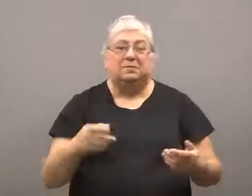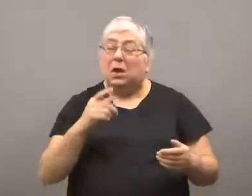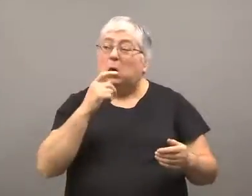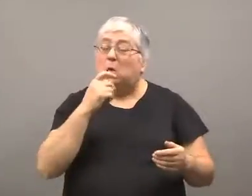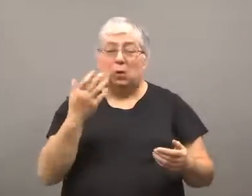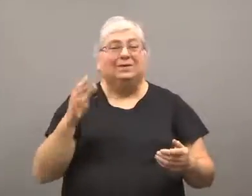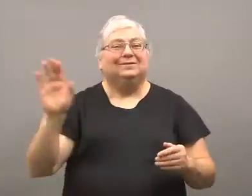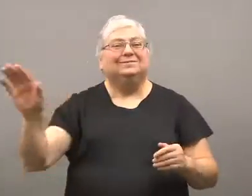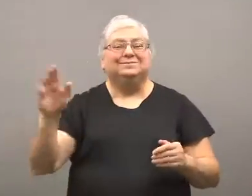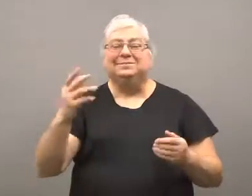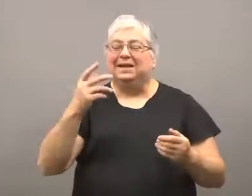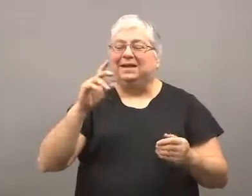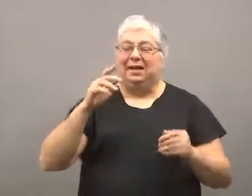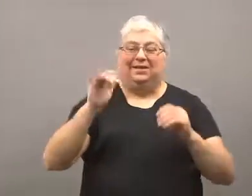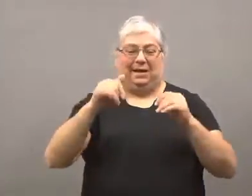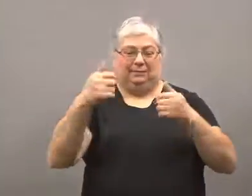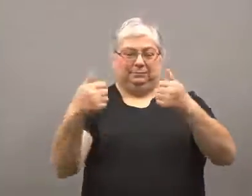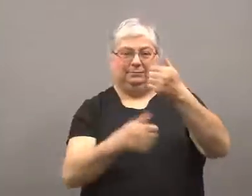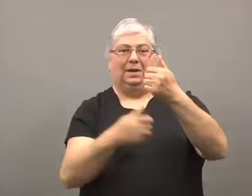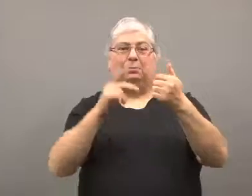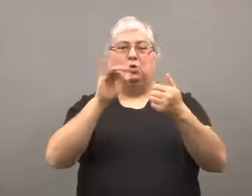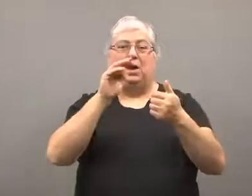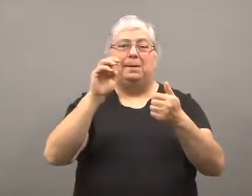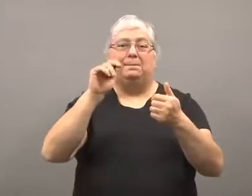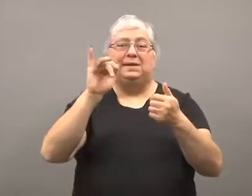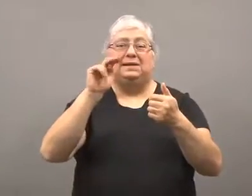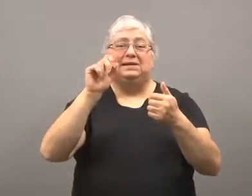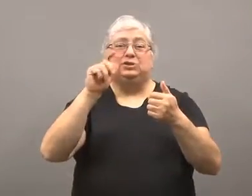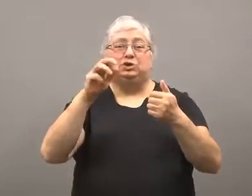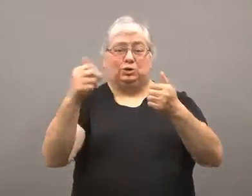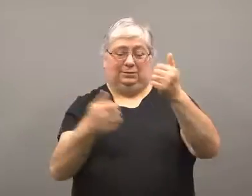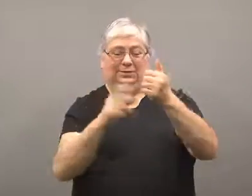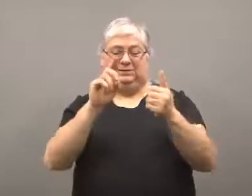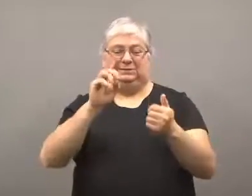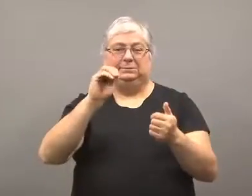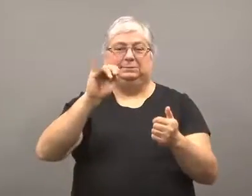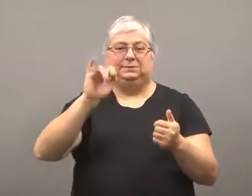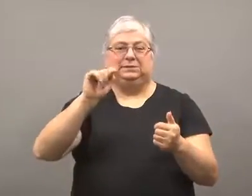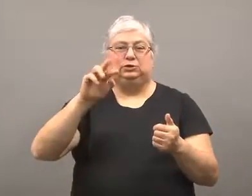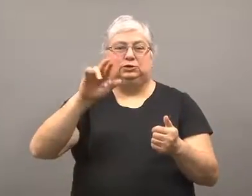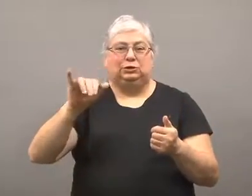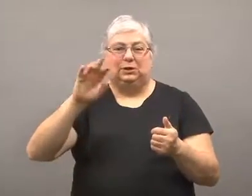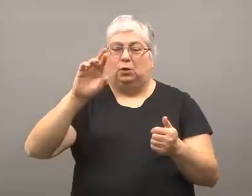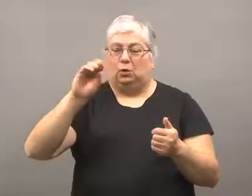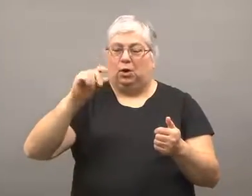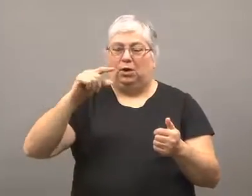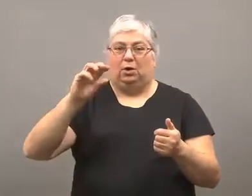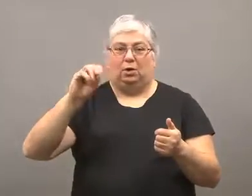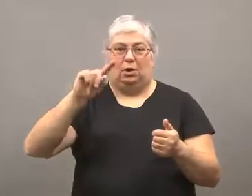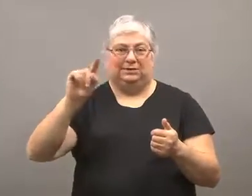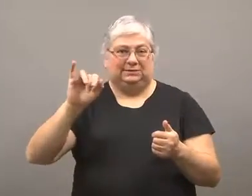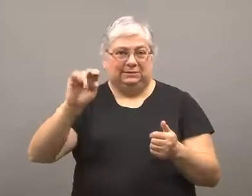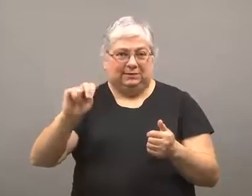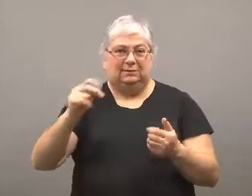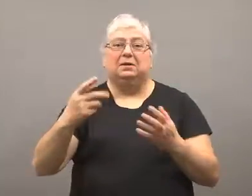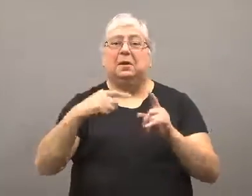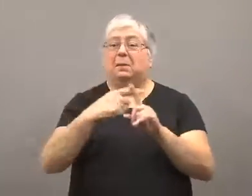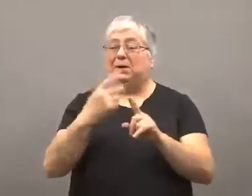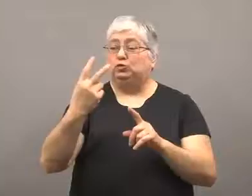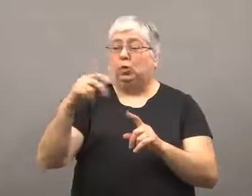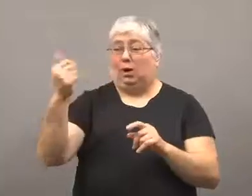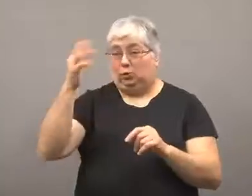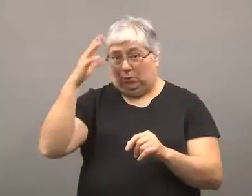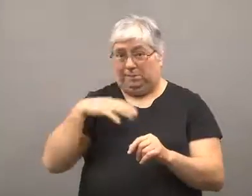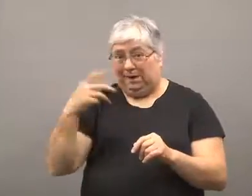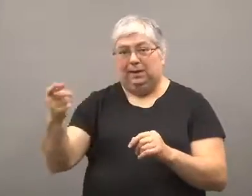One such person is deputy prime minister Dmitry Rogozin.